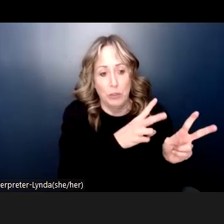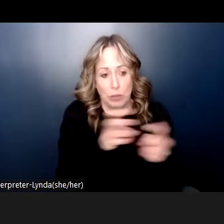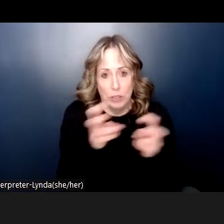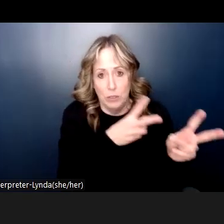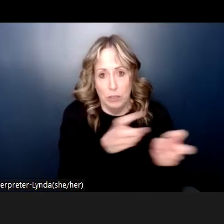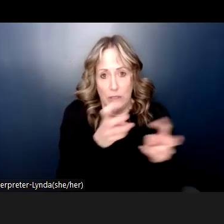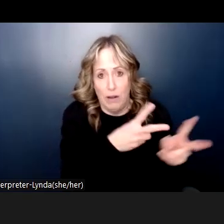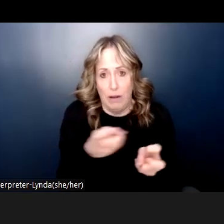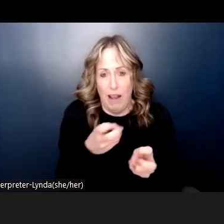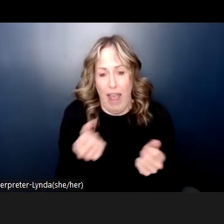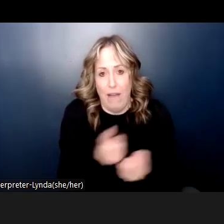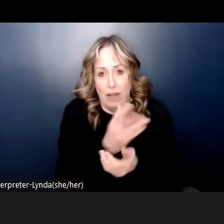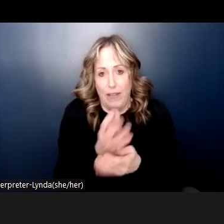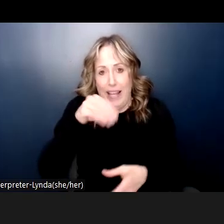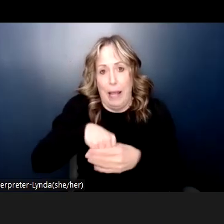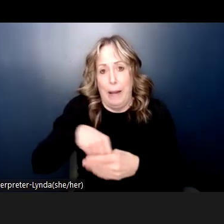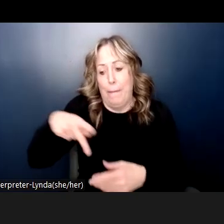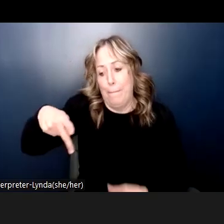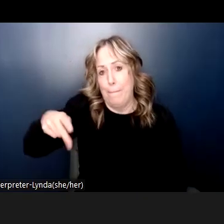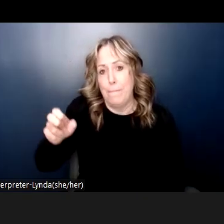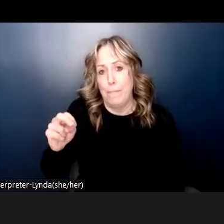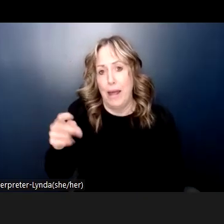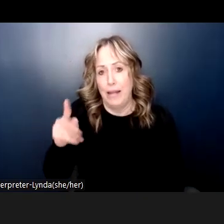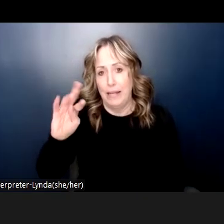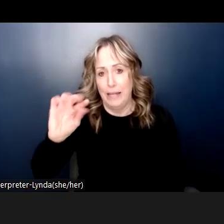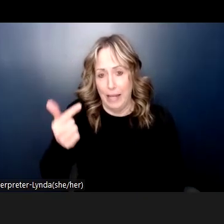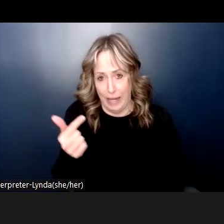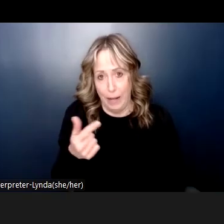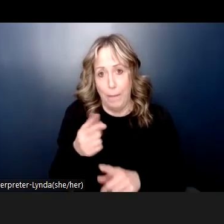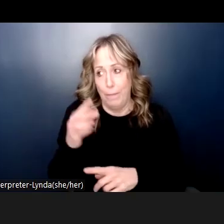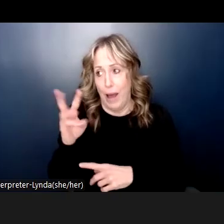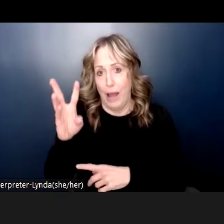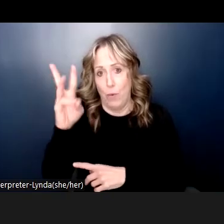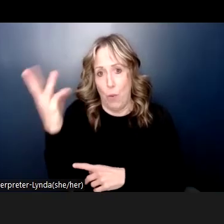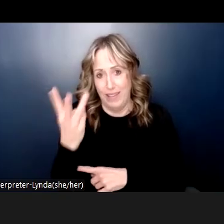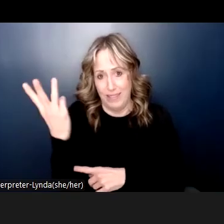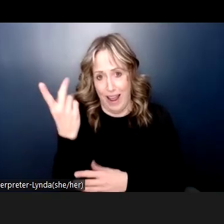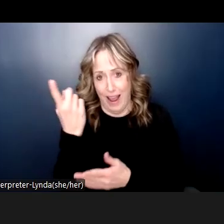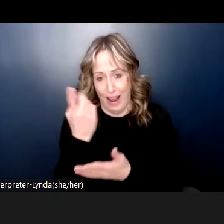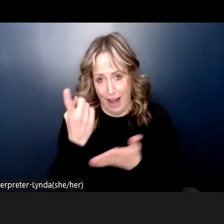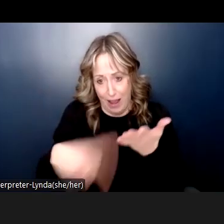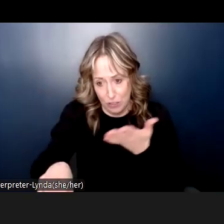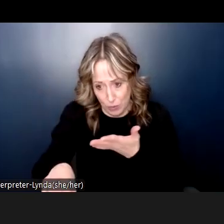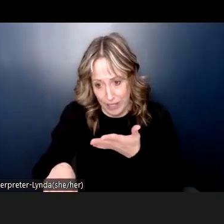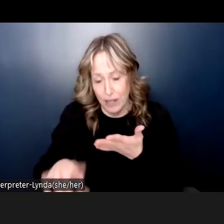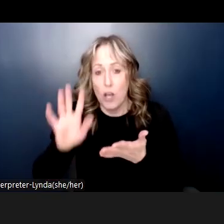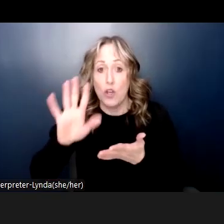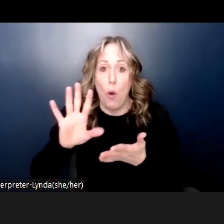So that Comptroller's office can work with, your transactions and your backup documentation on Thursday